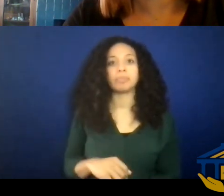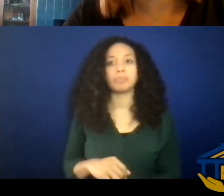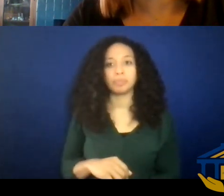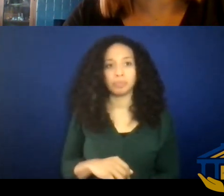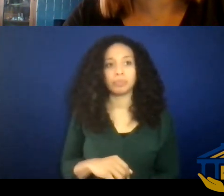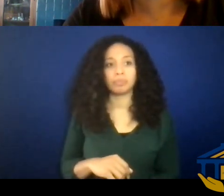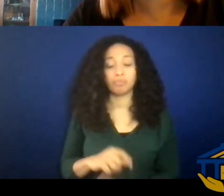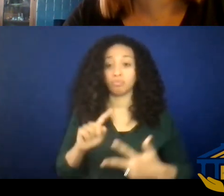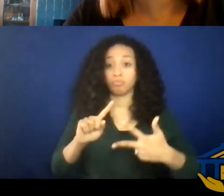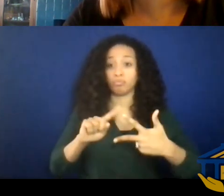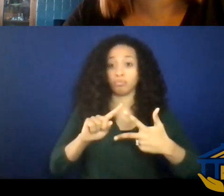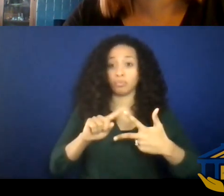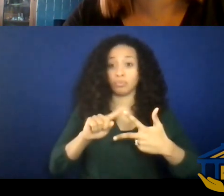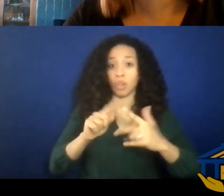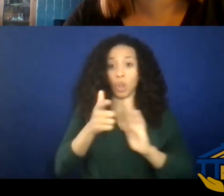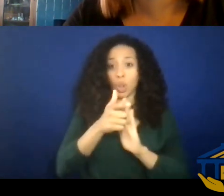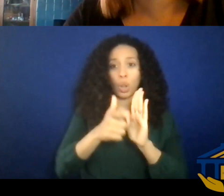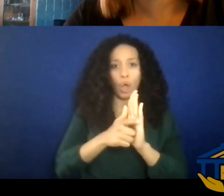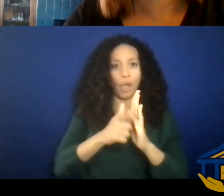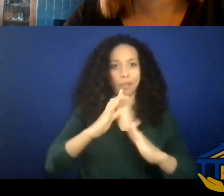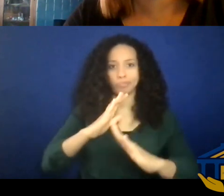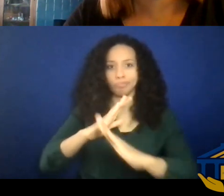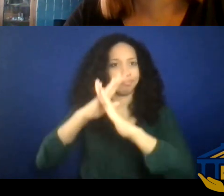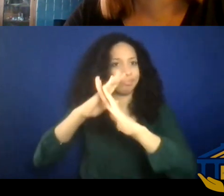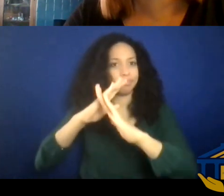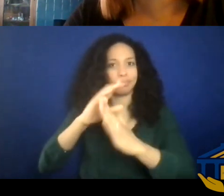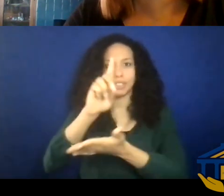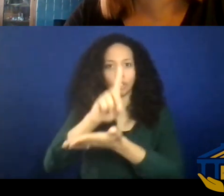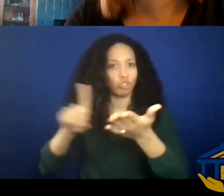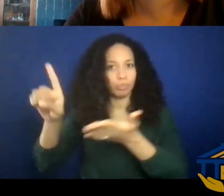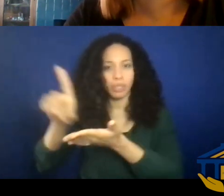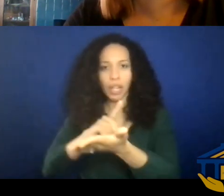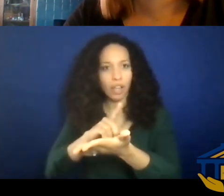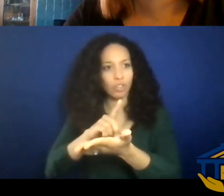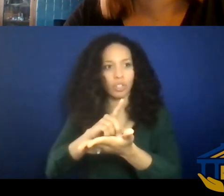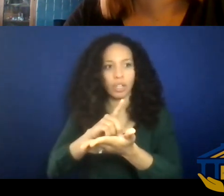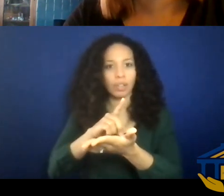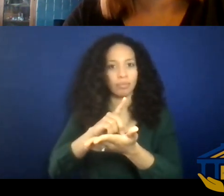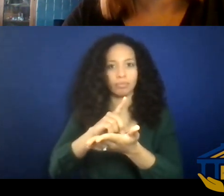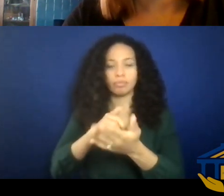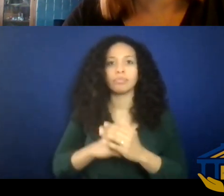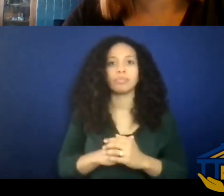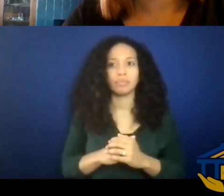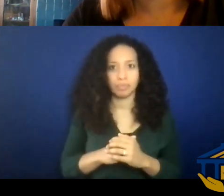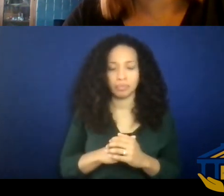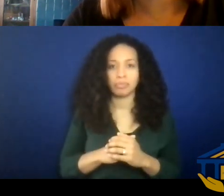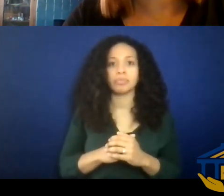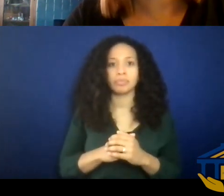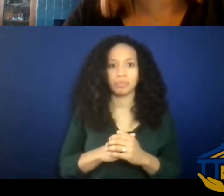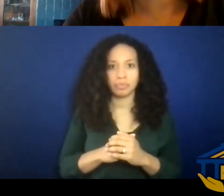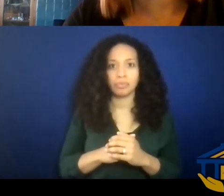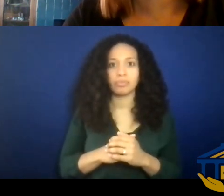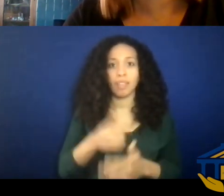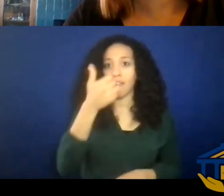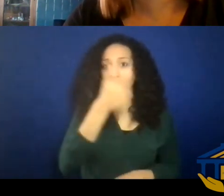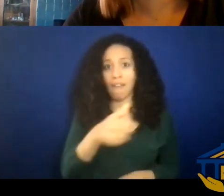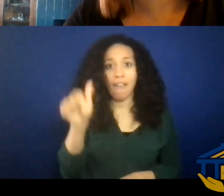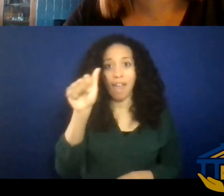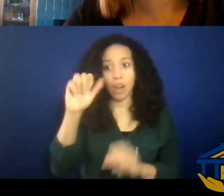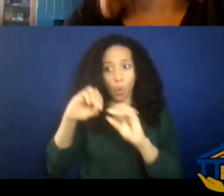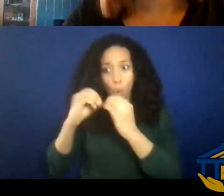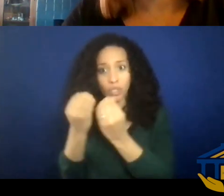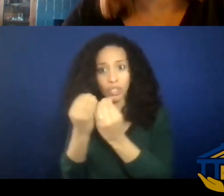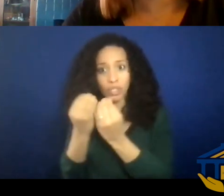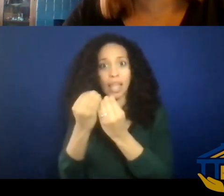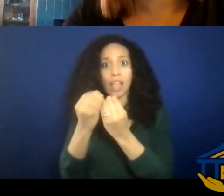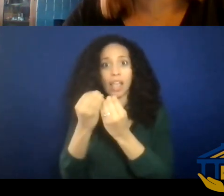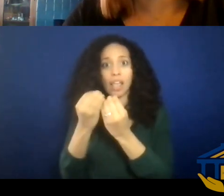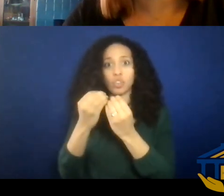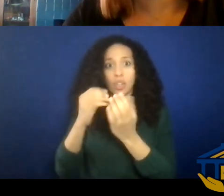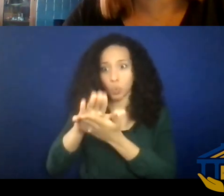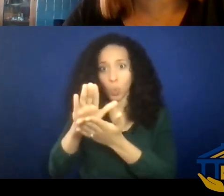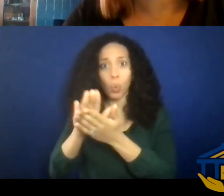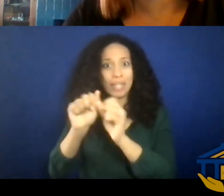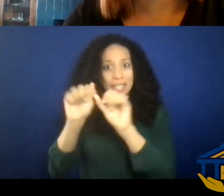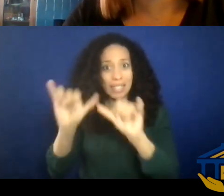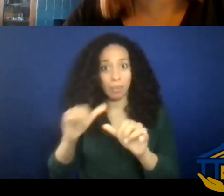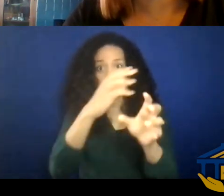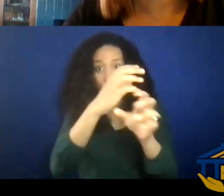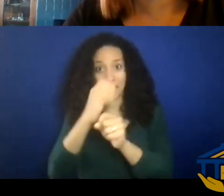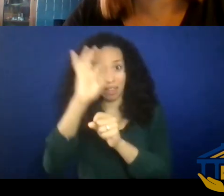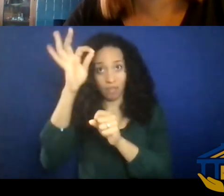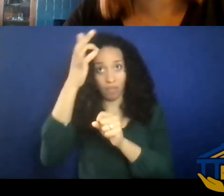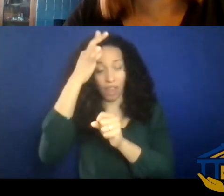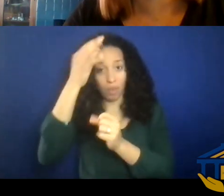that prohibits discrimination by any recipient of federal funding. So it would apply to any public